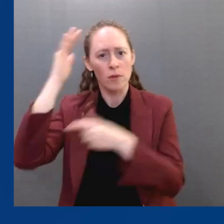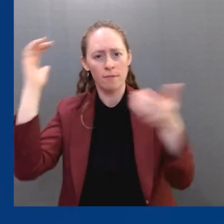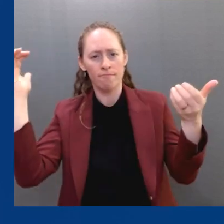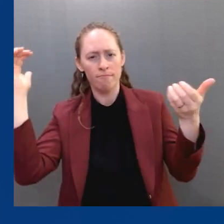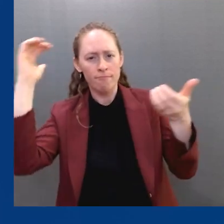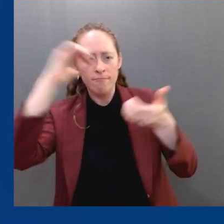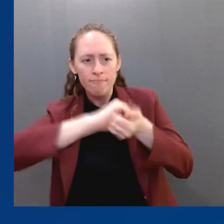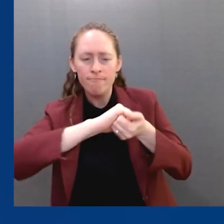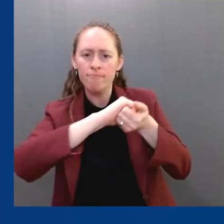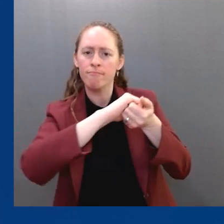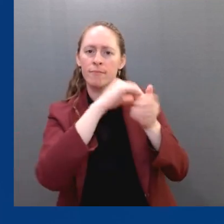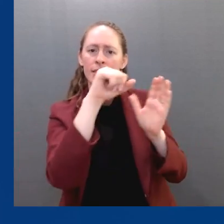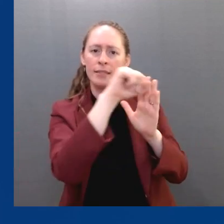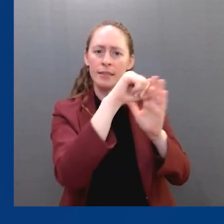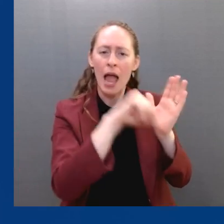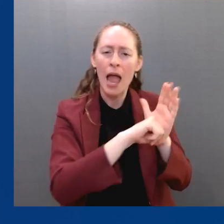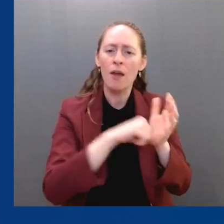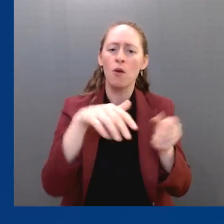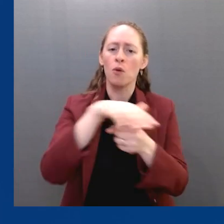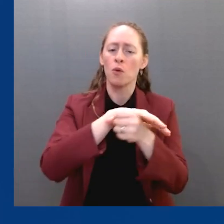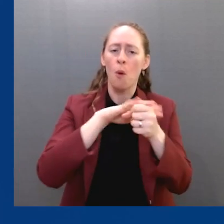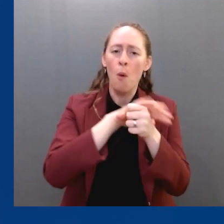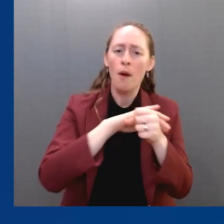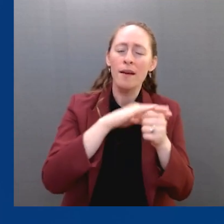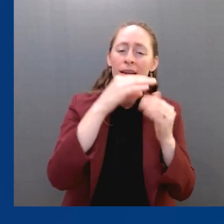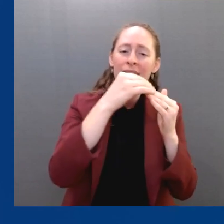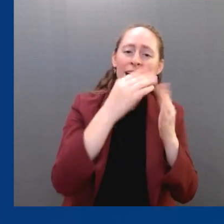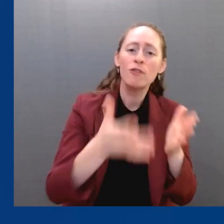employers, community based organizations and others to do this.